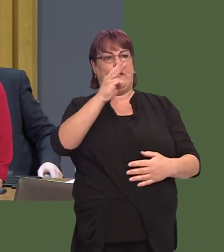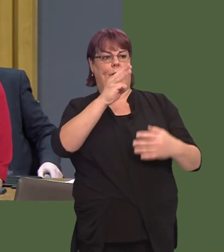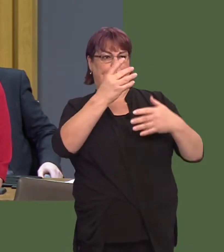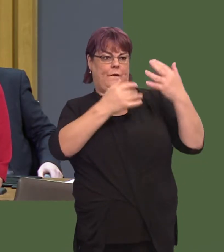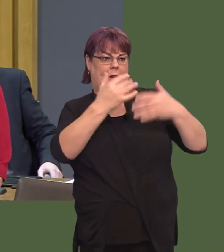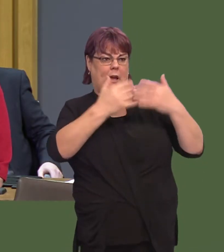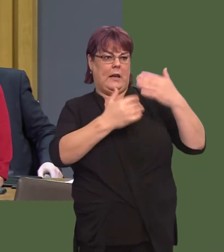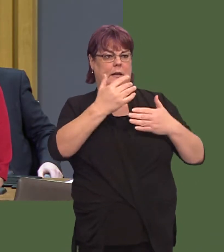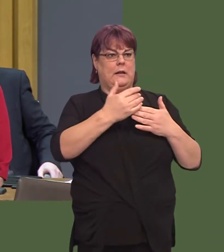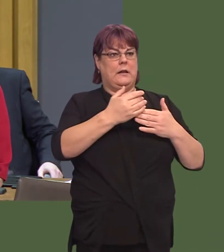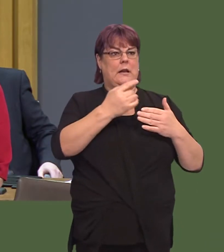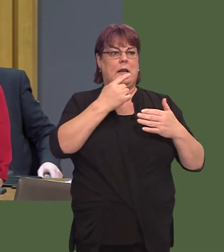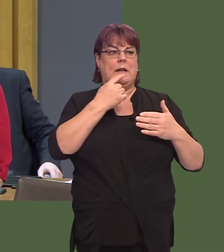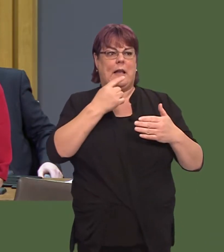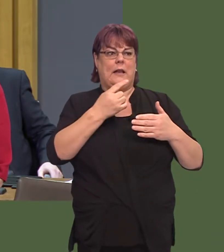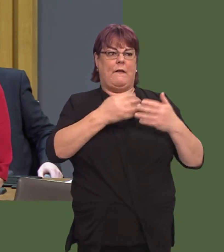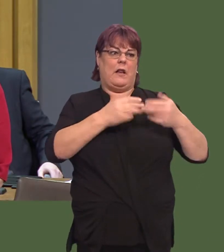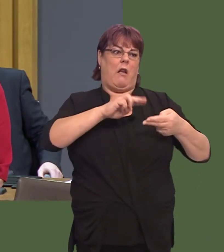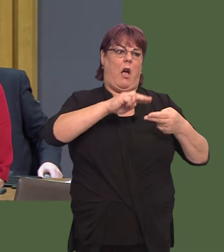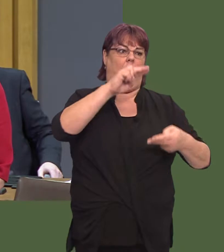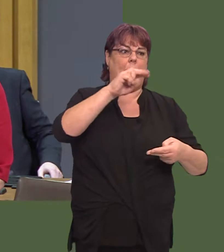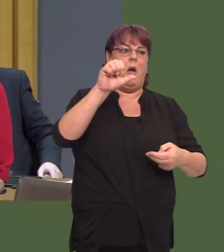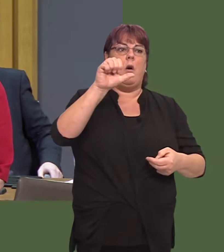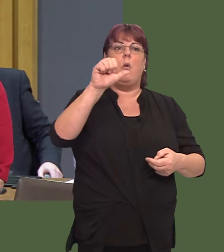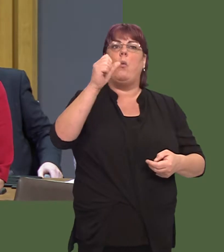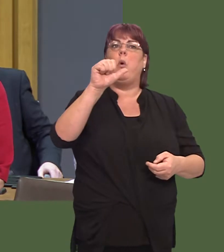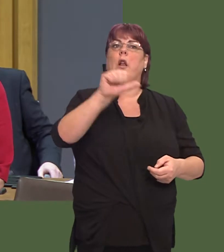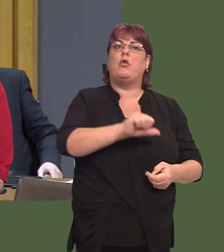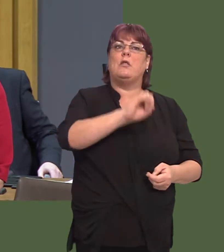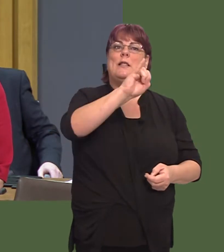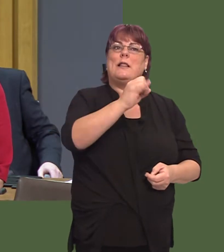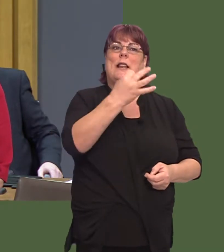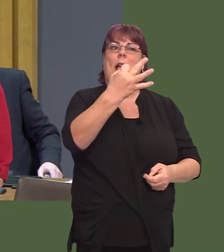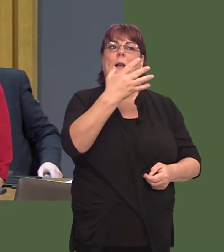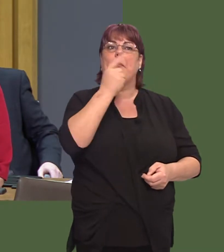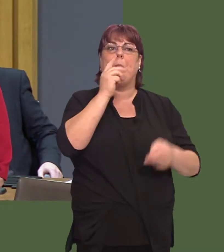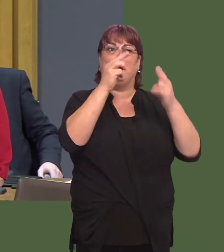previous yearó168 people lost their lives in 2015.